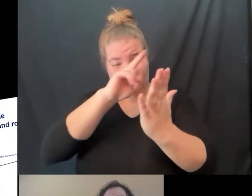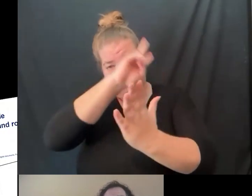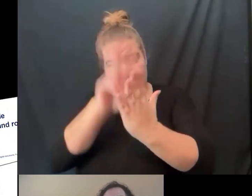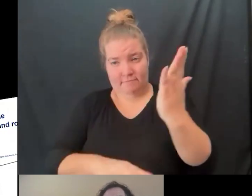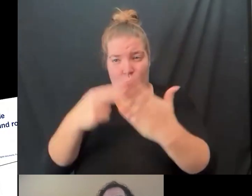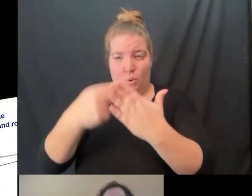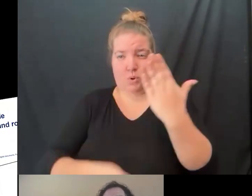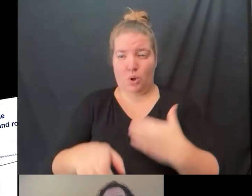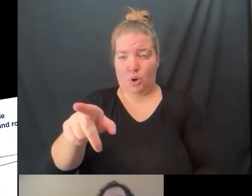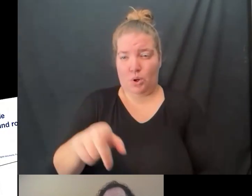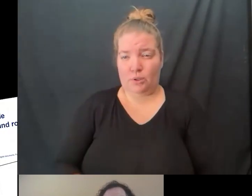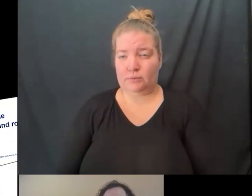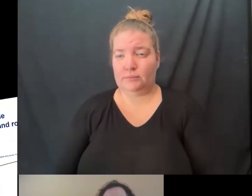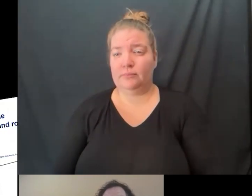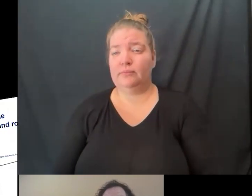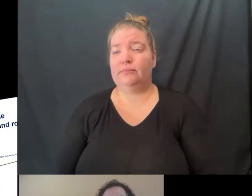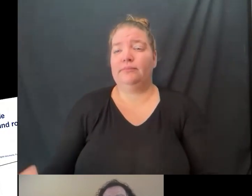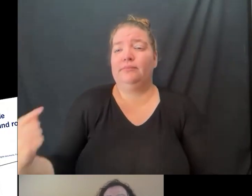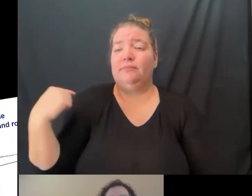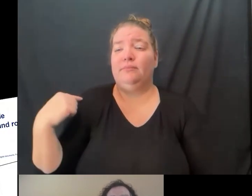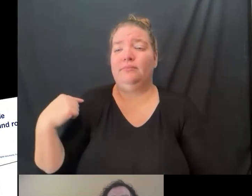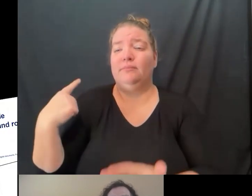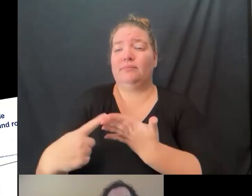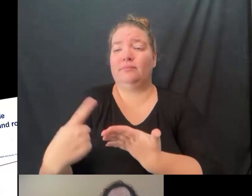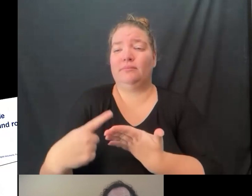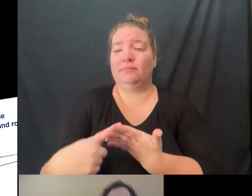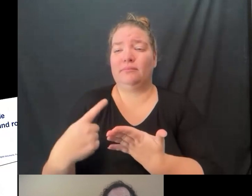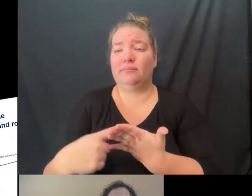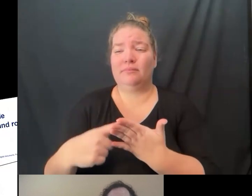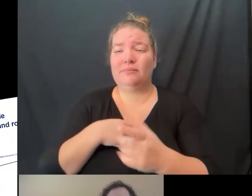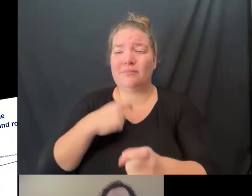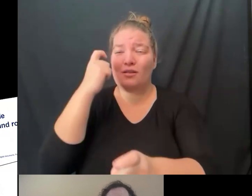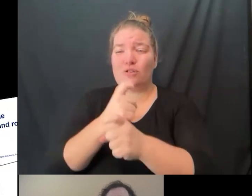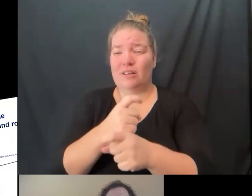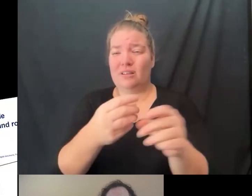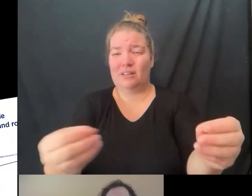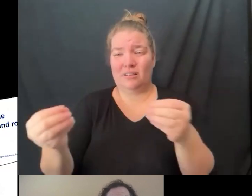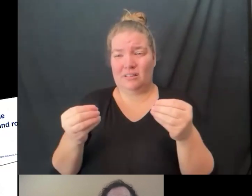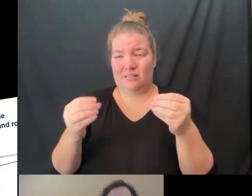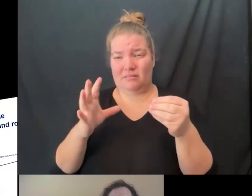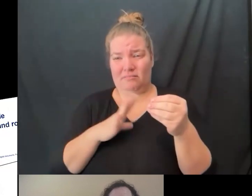right in your documents. So if you're in the situation, like Solomon was, where, oh no,